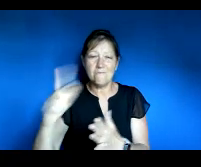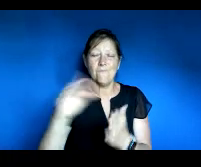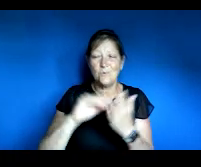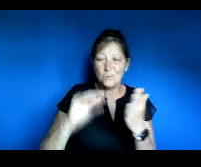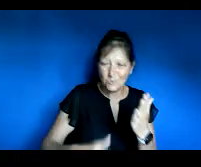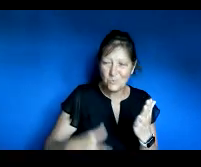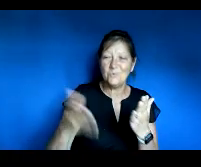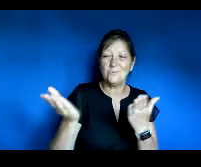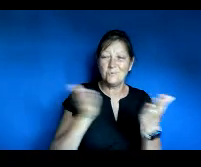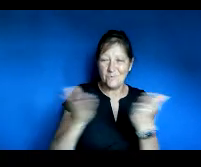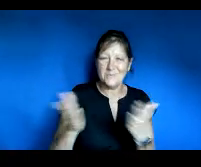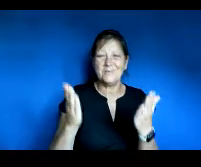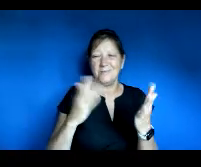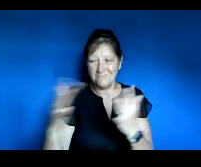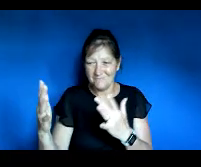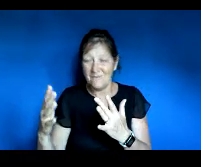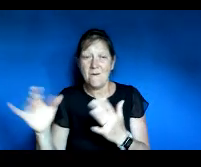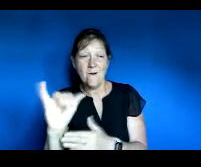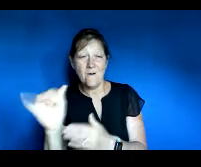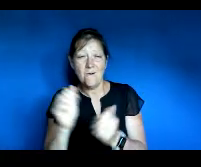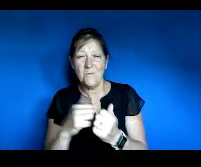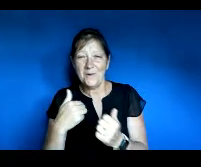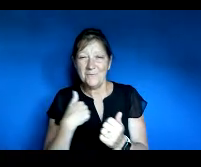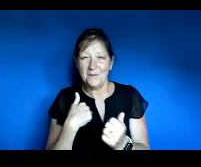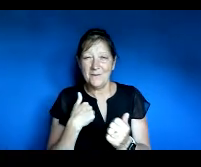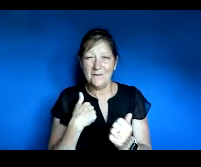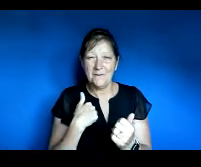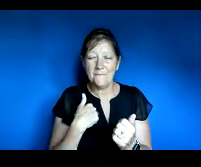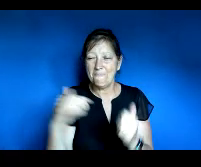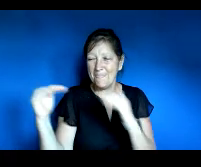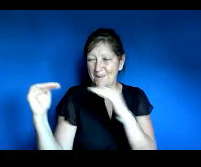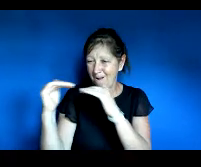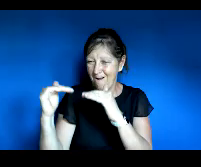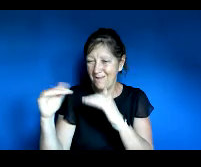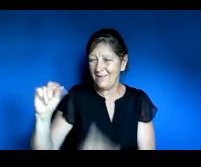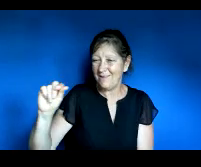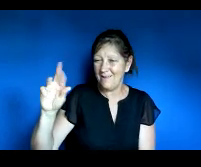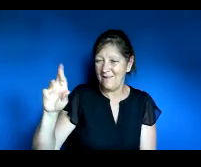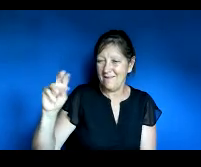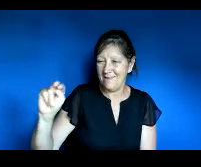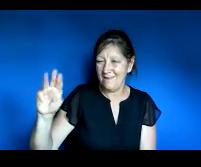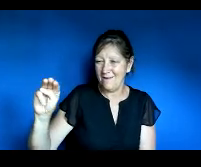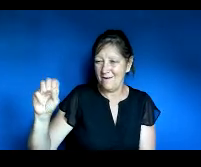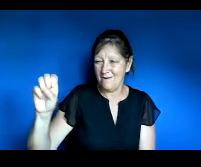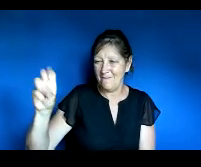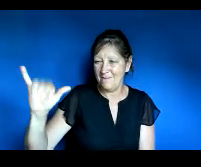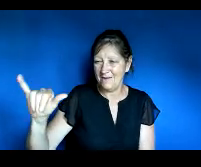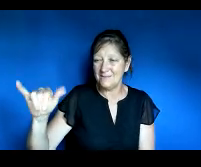I also have with me a colleague, Aaron Masi, who's an accessibility specialist,